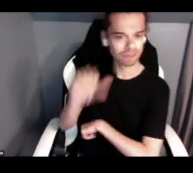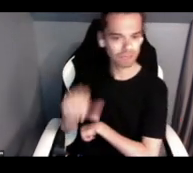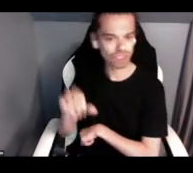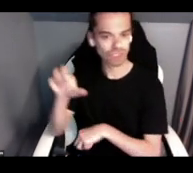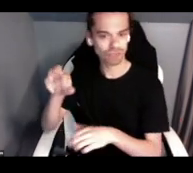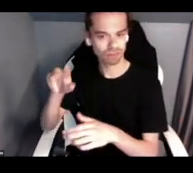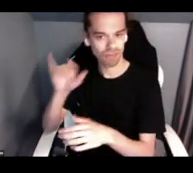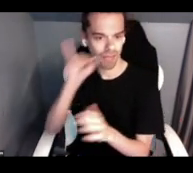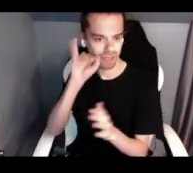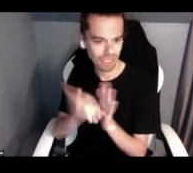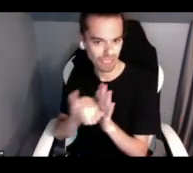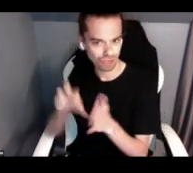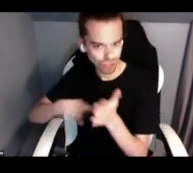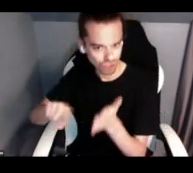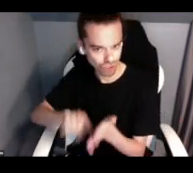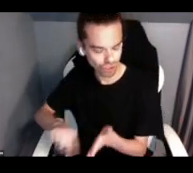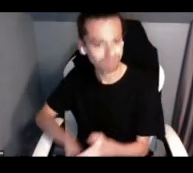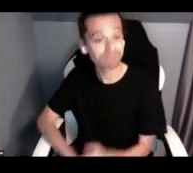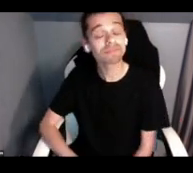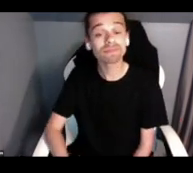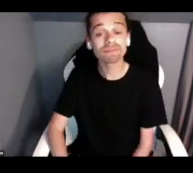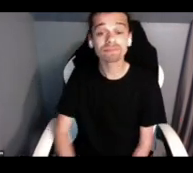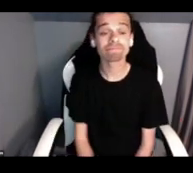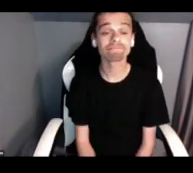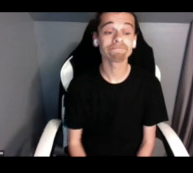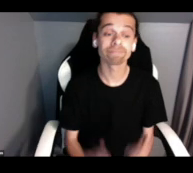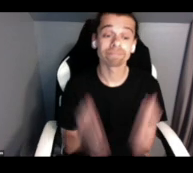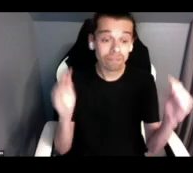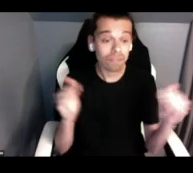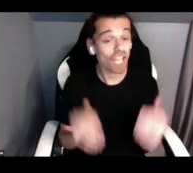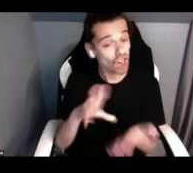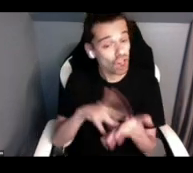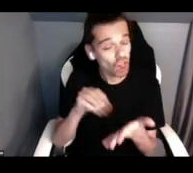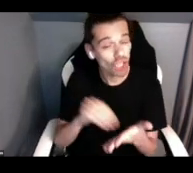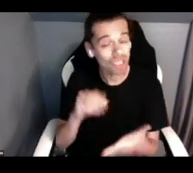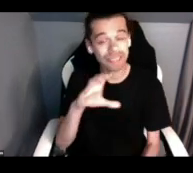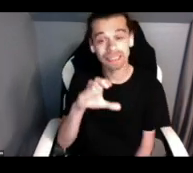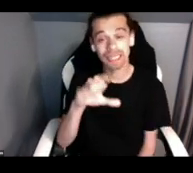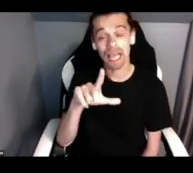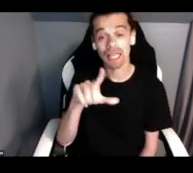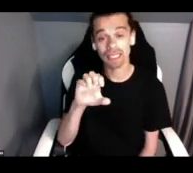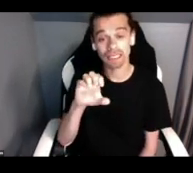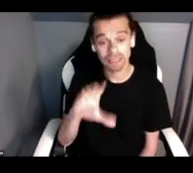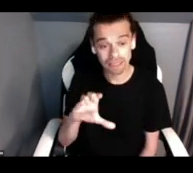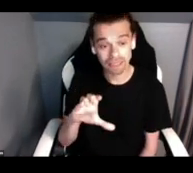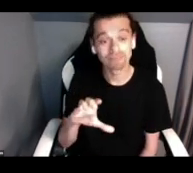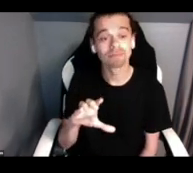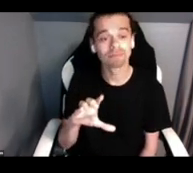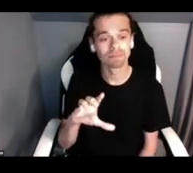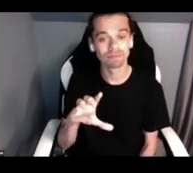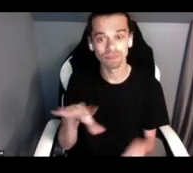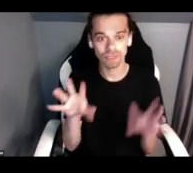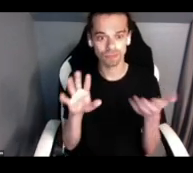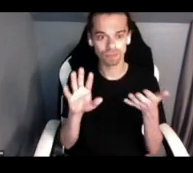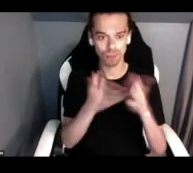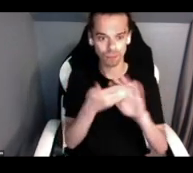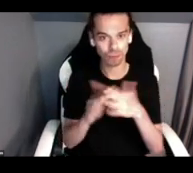and learn from members of the CLEC Community Advisory Committee about disability pride,